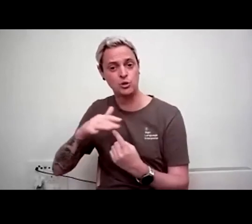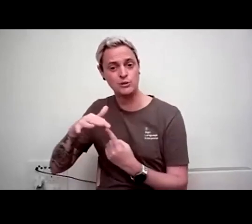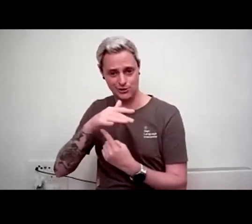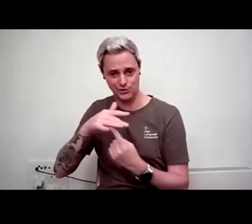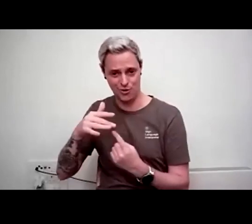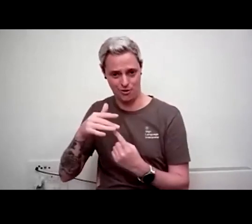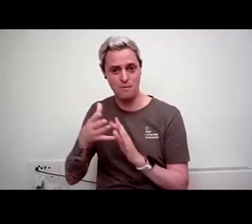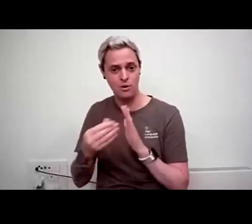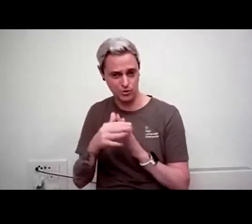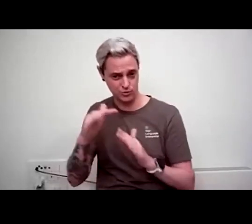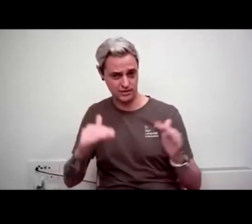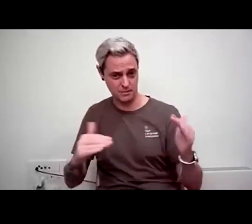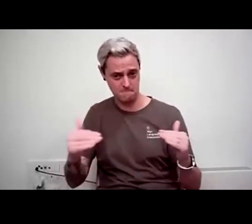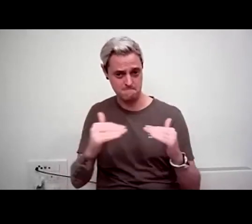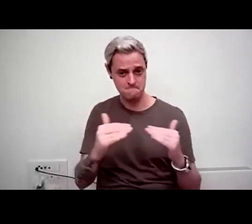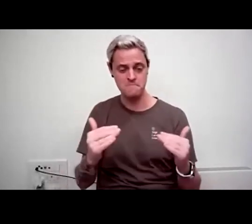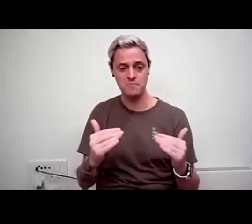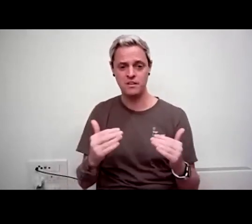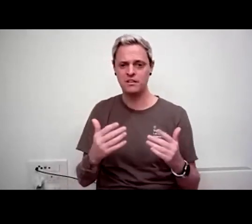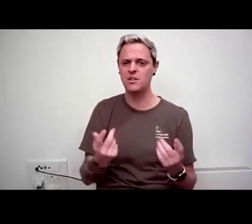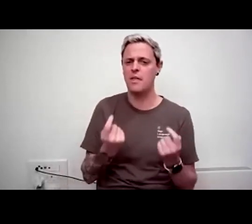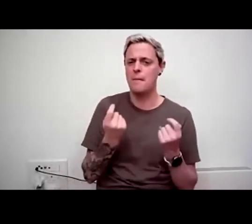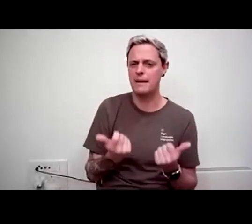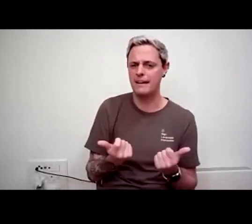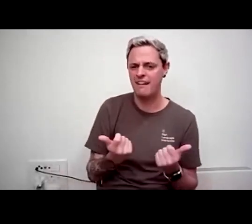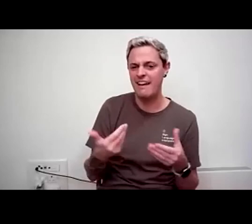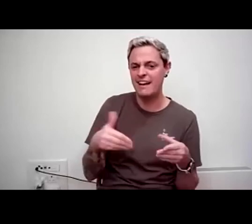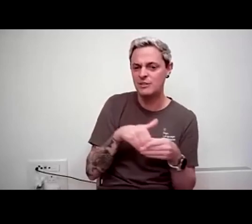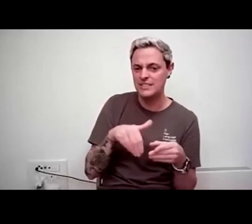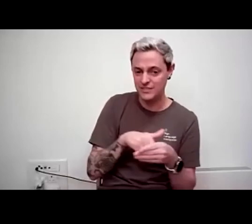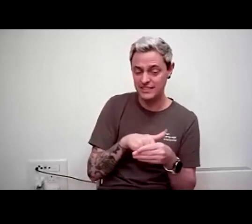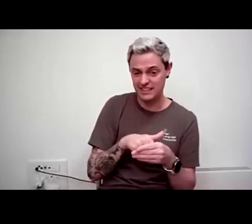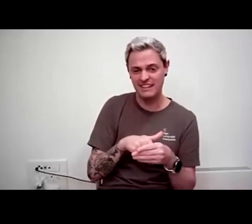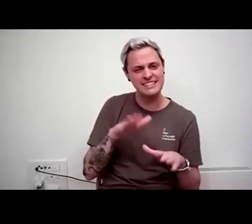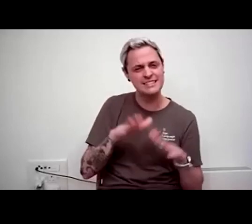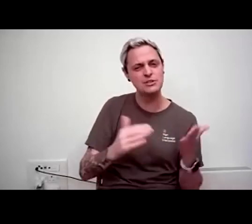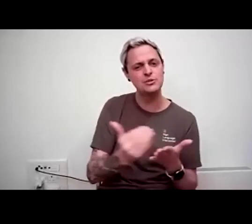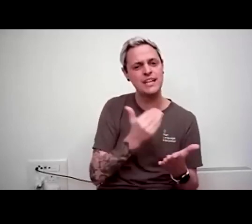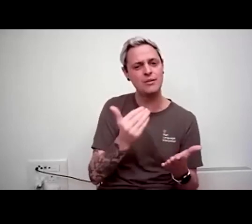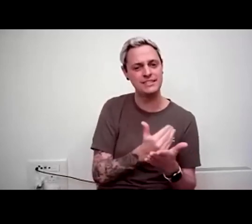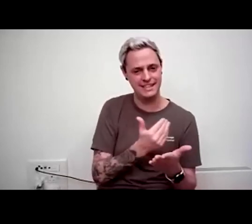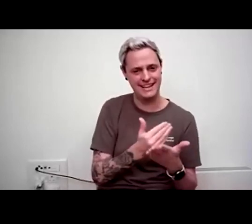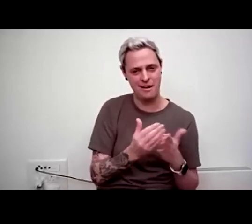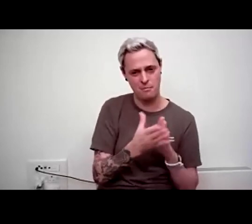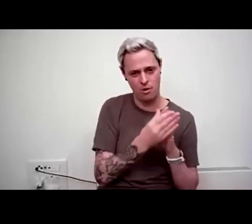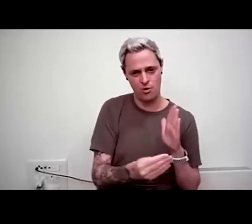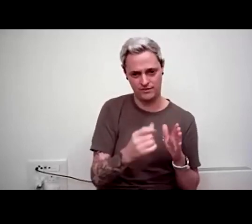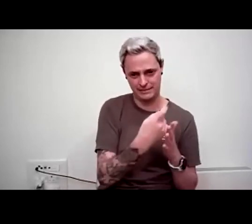So mere inclusivity seems to go hand in hand with the charity model of disability.